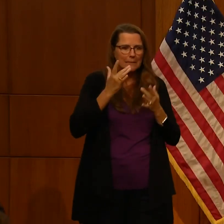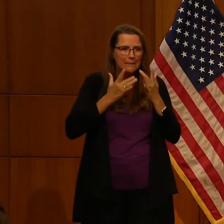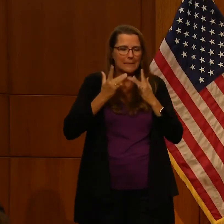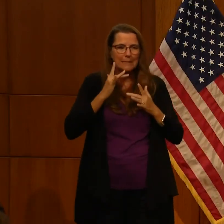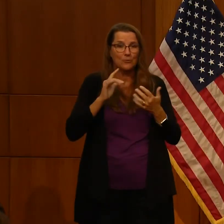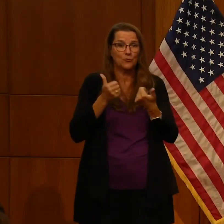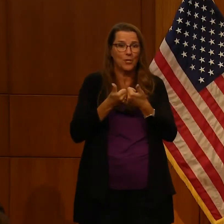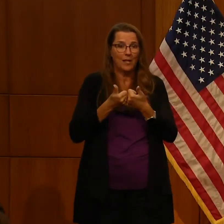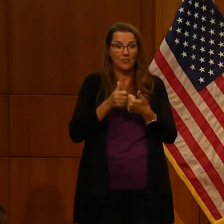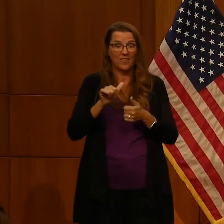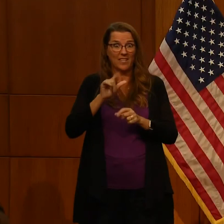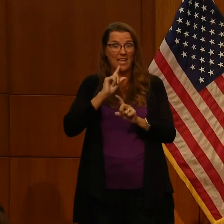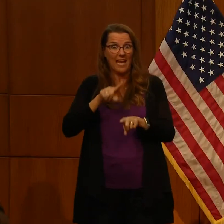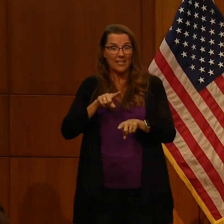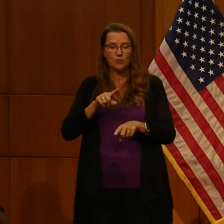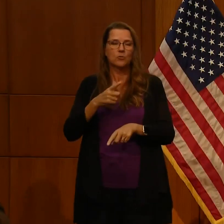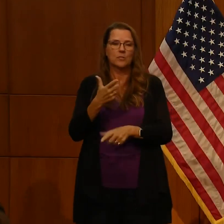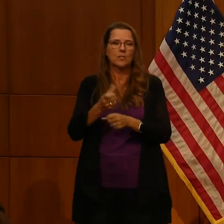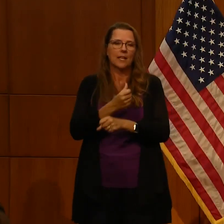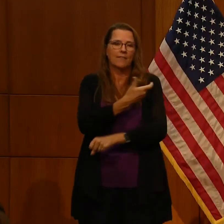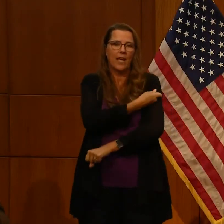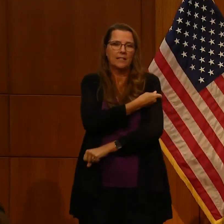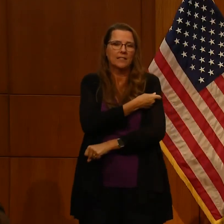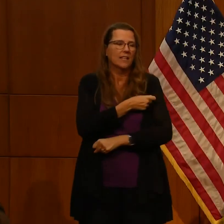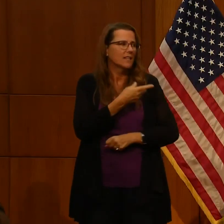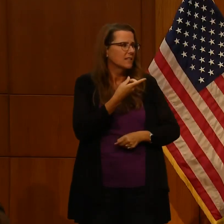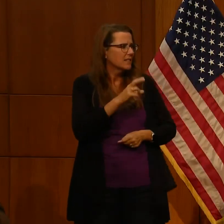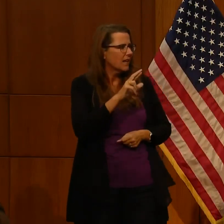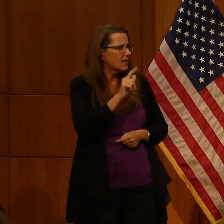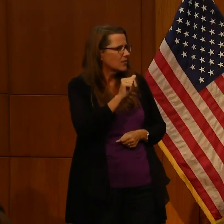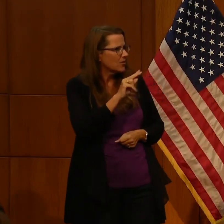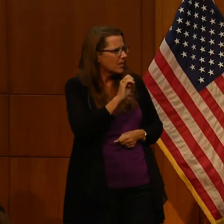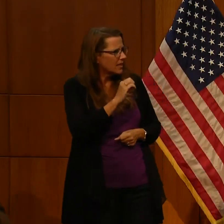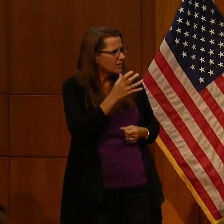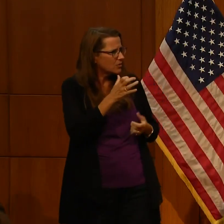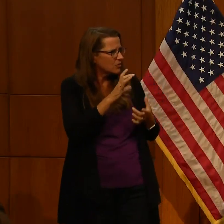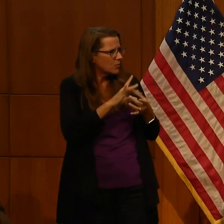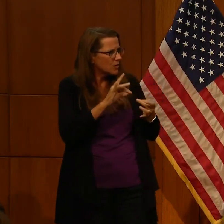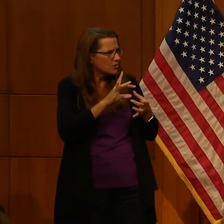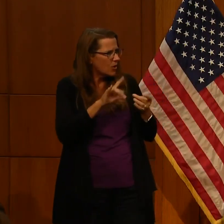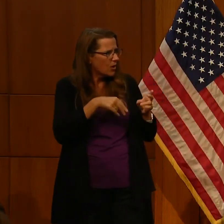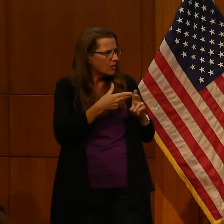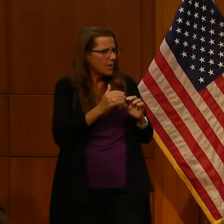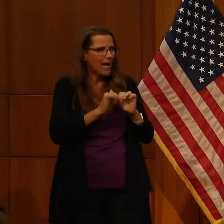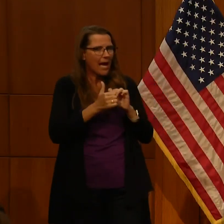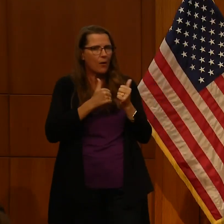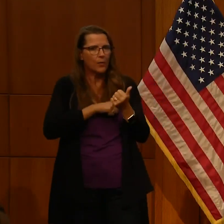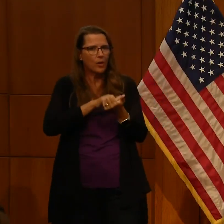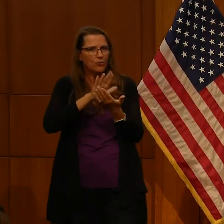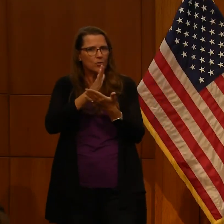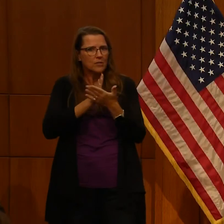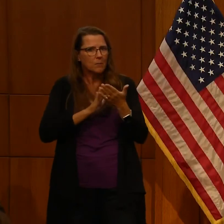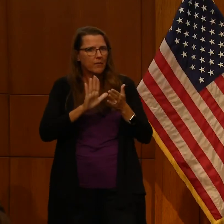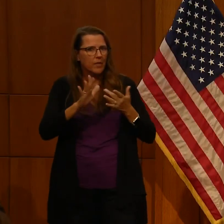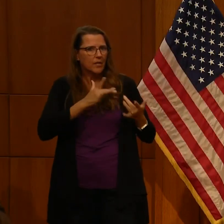BUSINESSES OR ARE SEEING CHALLENGES AND THE ANSWER. TO THOSE CHALLENGES IS TO GET BACK